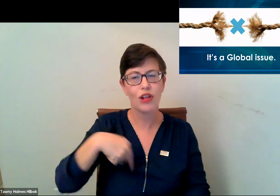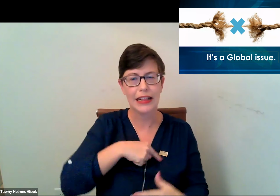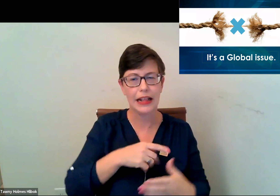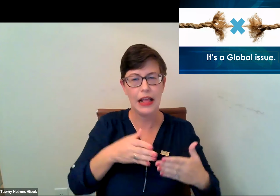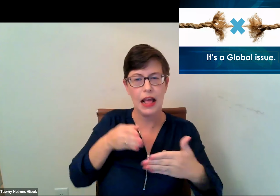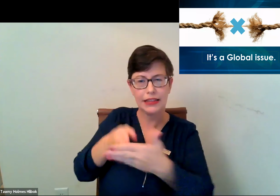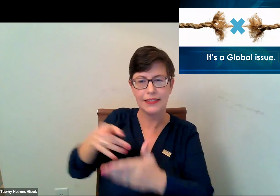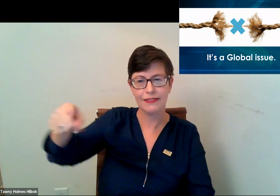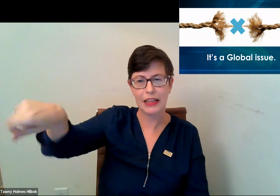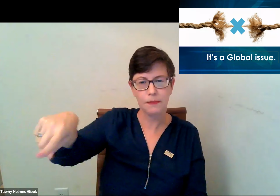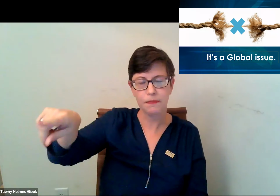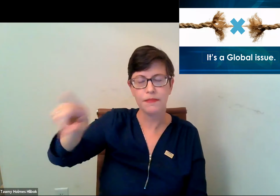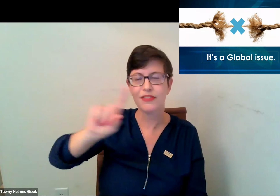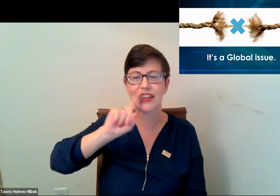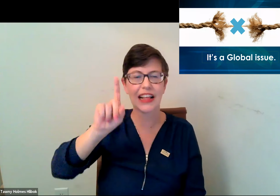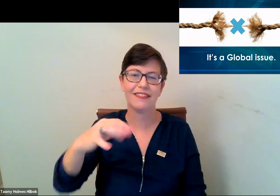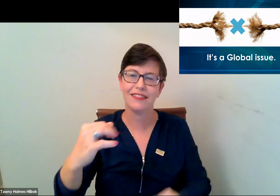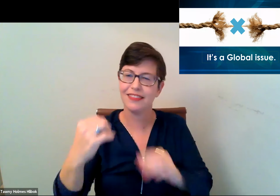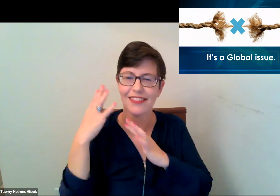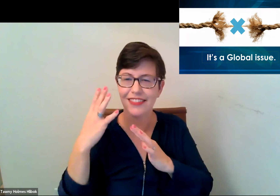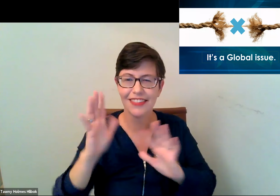Again, to reframe this, it is not us against them,